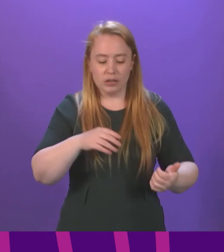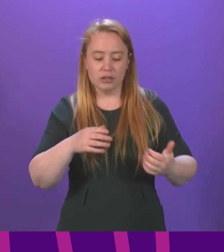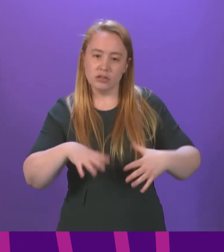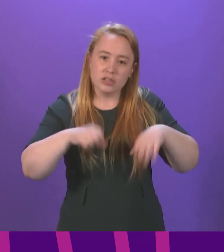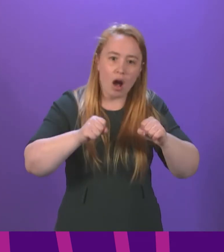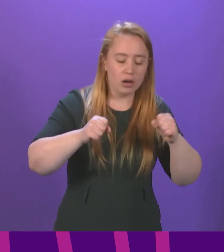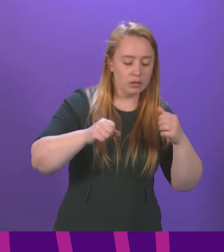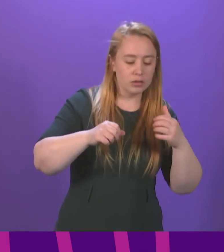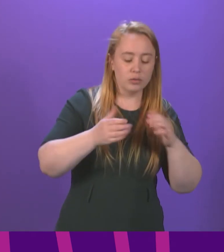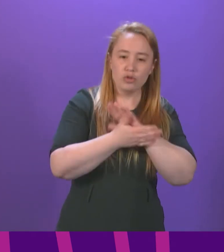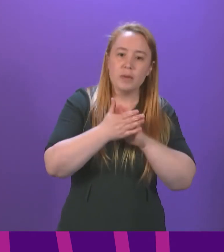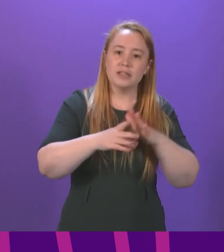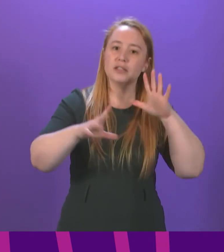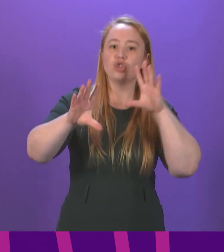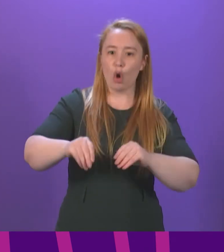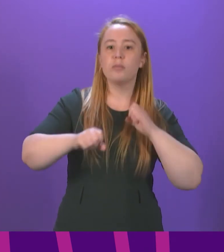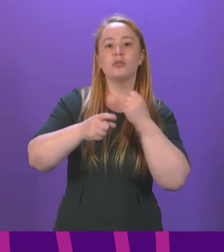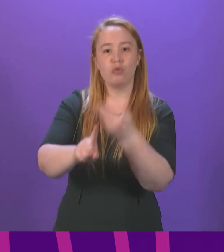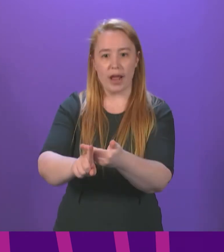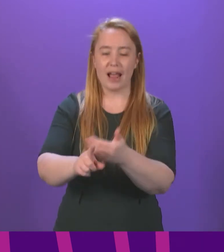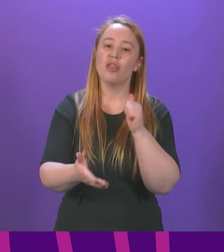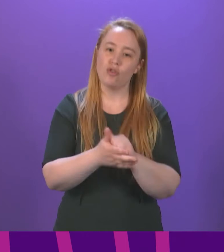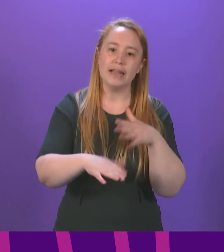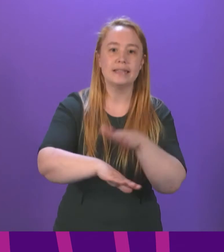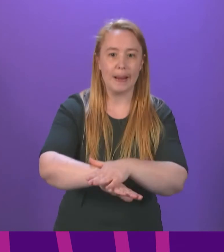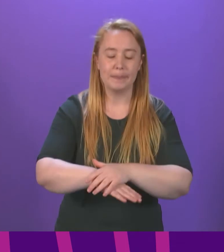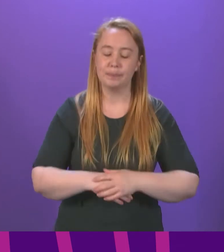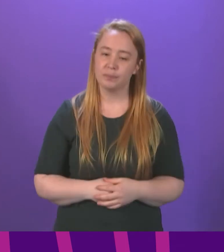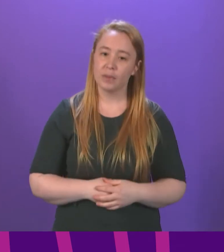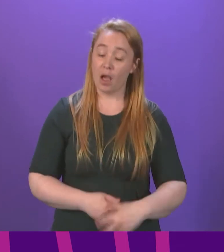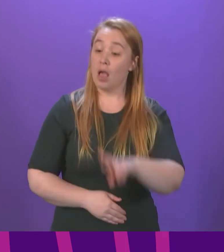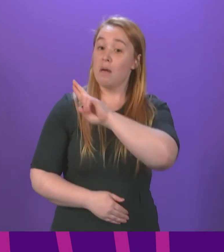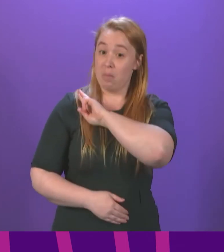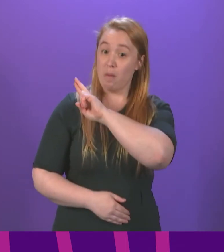decisions at the right time. That purpose will become even more important as we determine